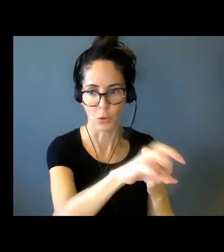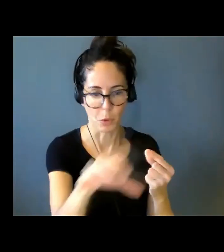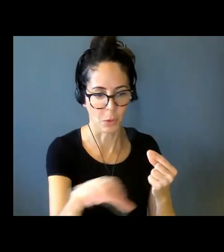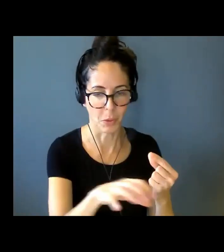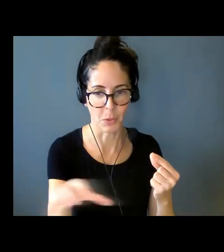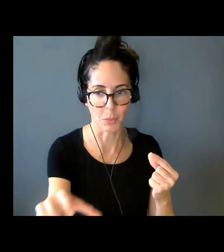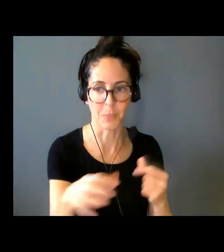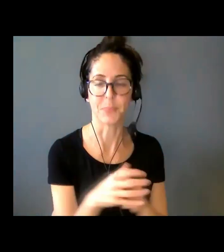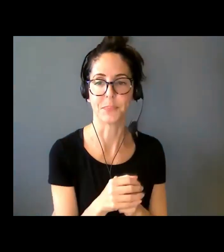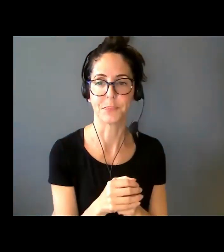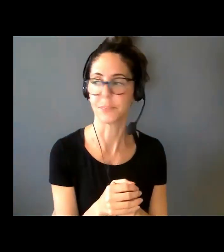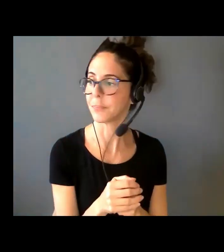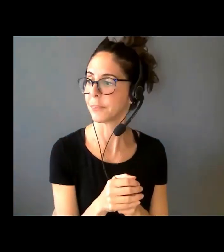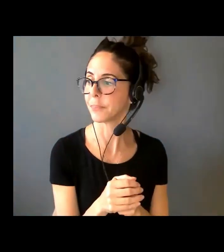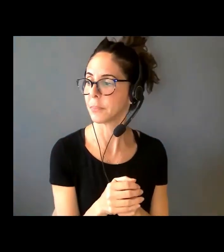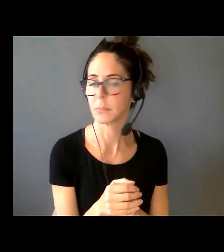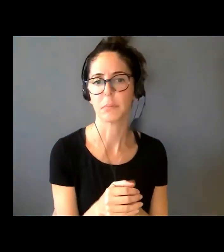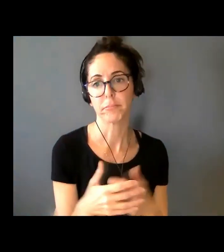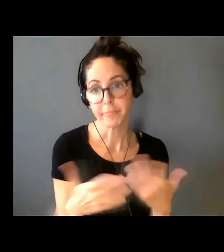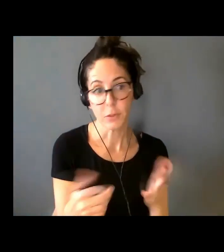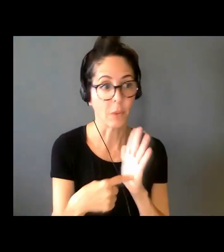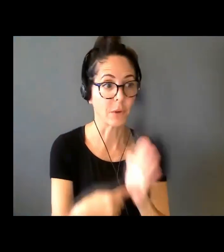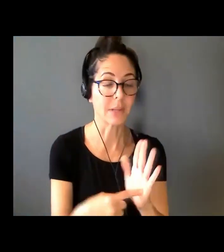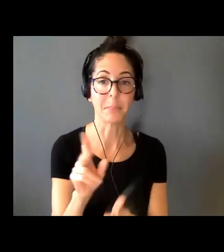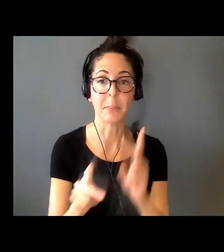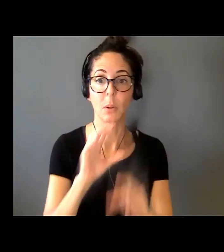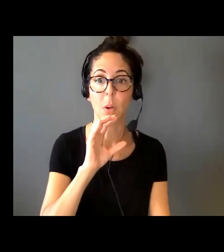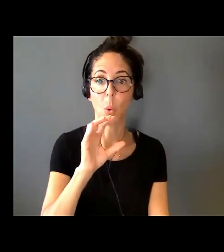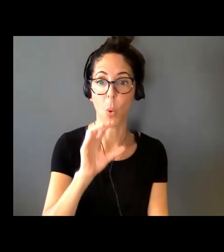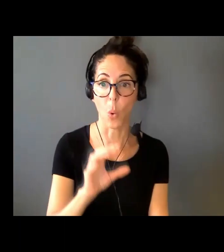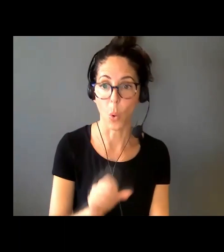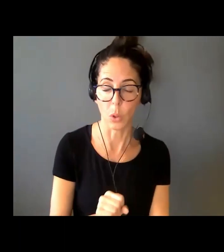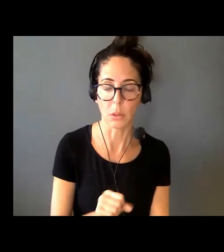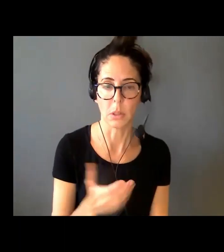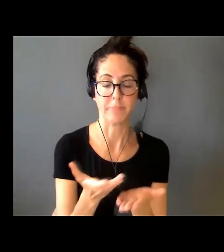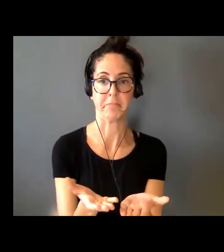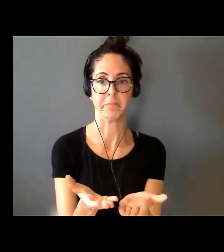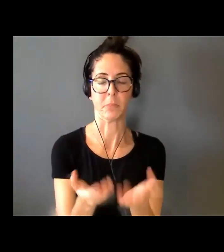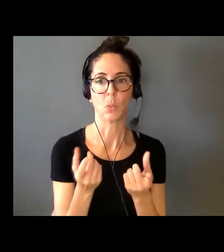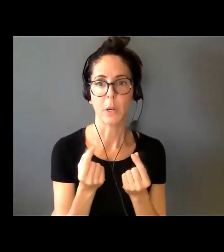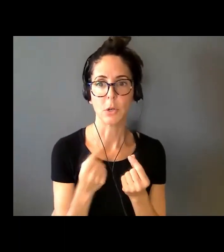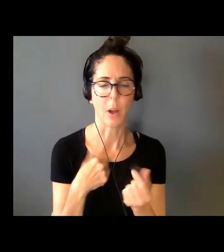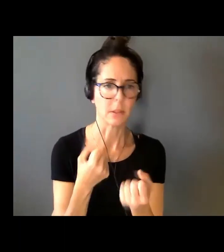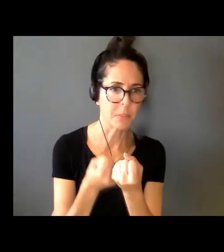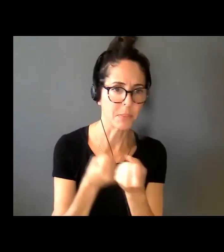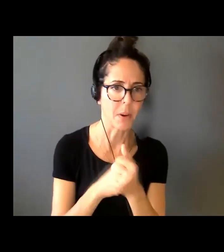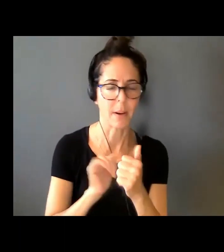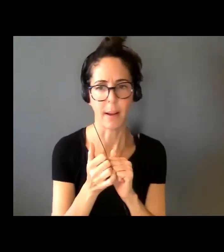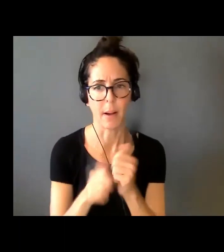now with the increasing aging population now and how to deal with this population, and how – yeah,